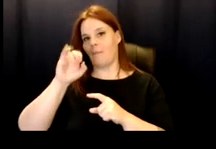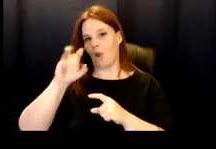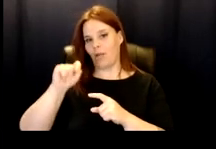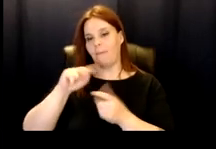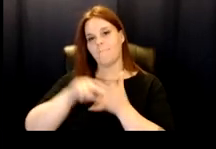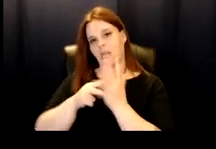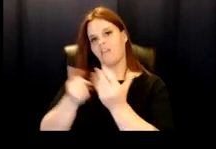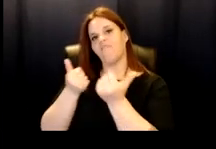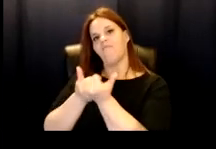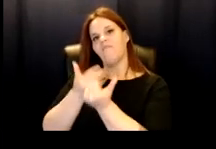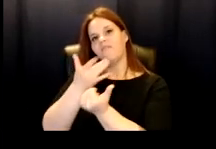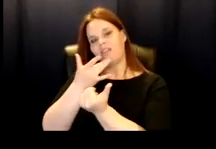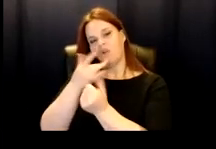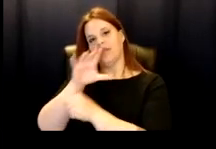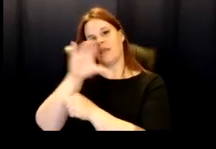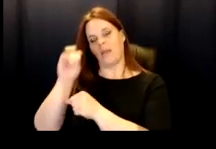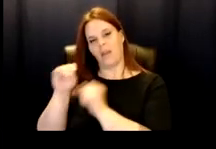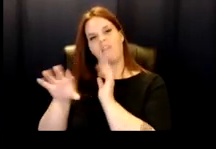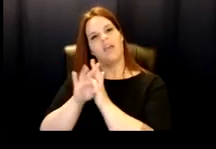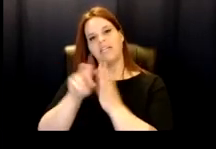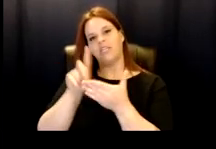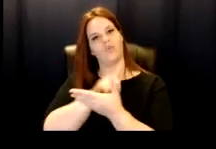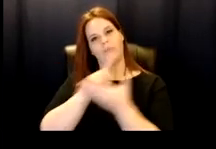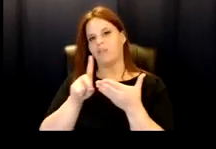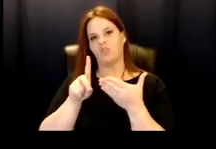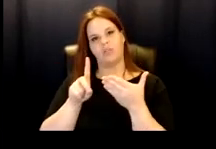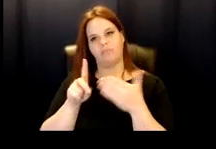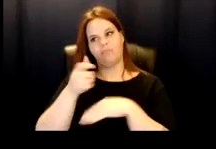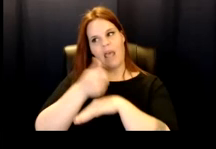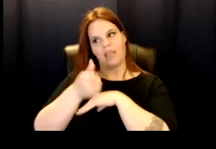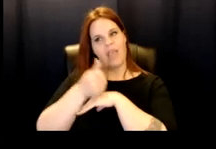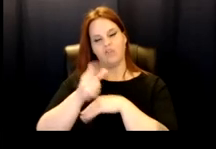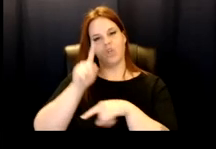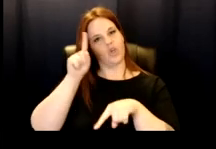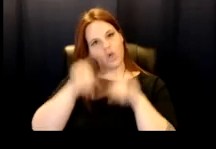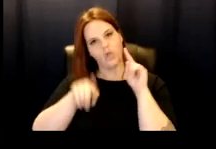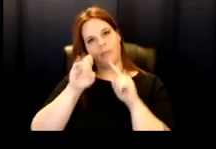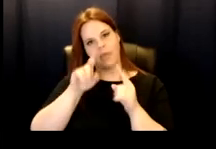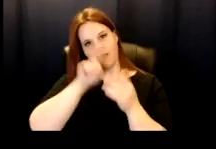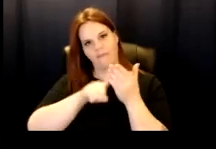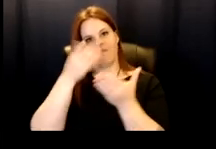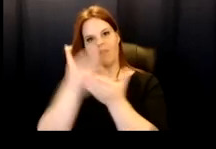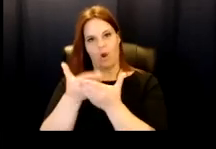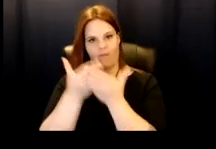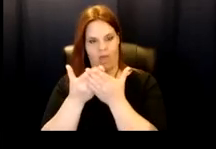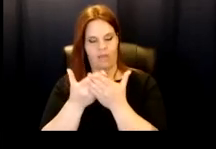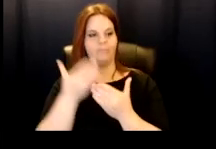are a finding that discrimination allegation could not be verified. Thank you. Next slide.